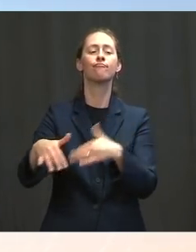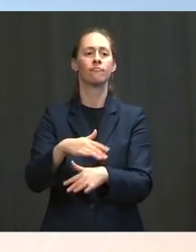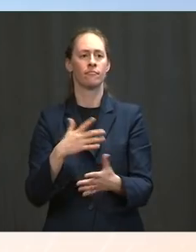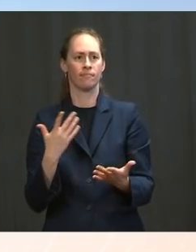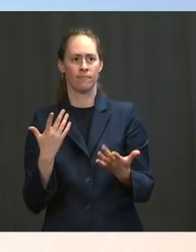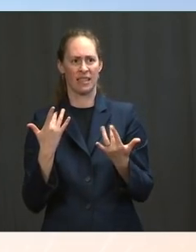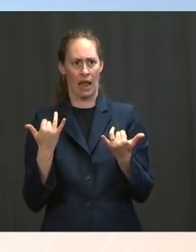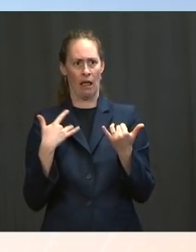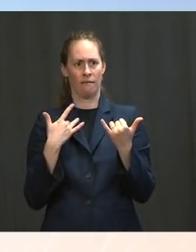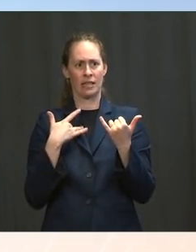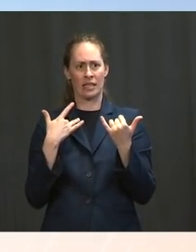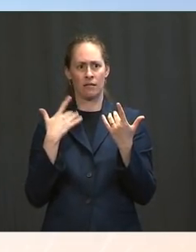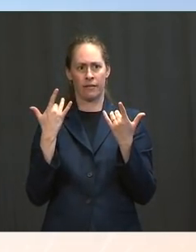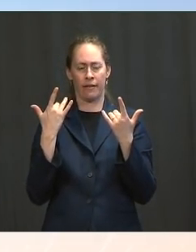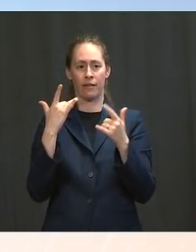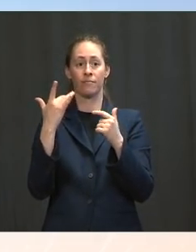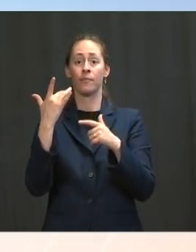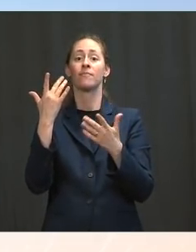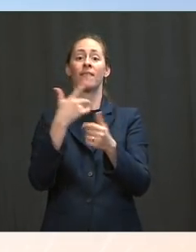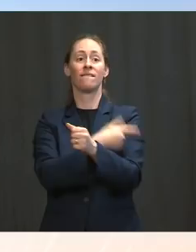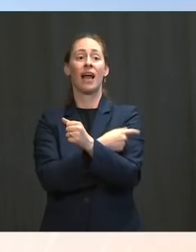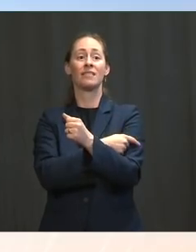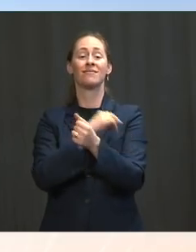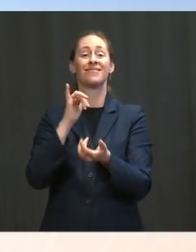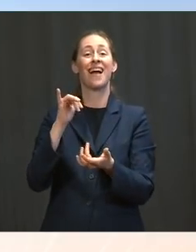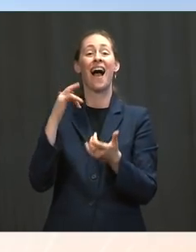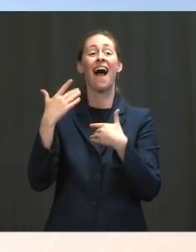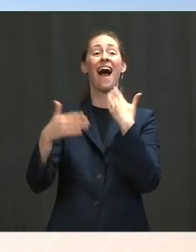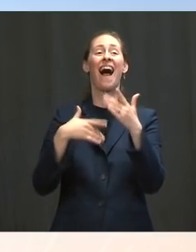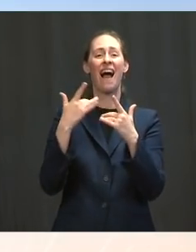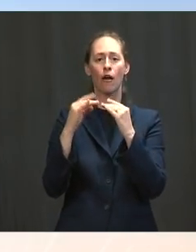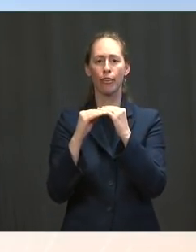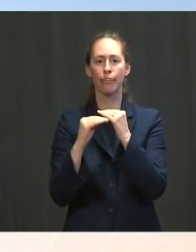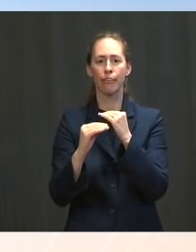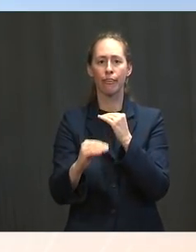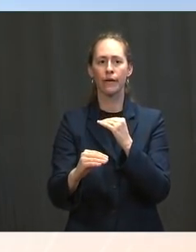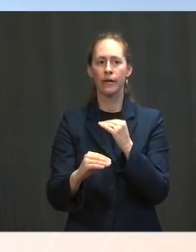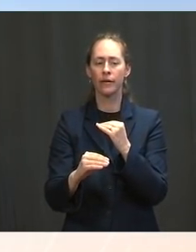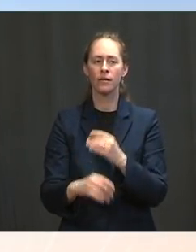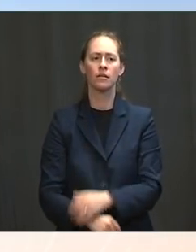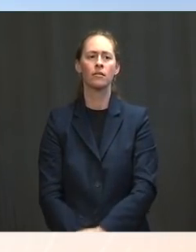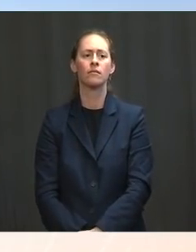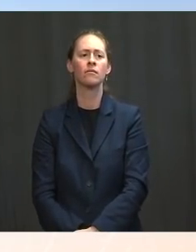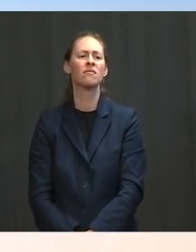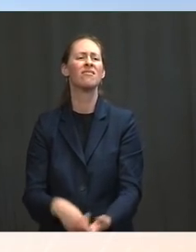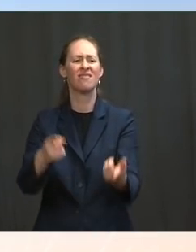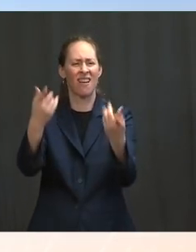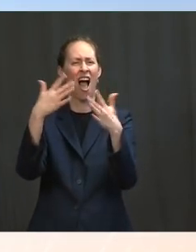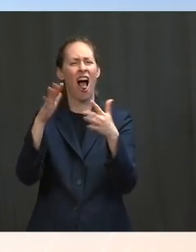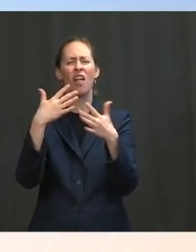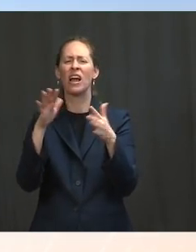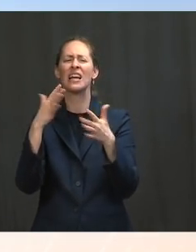Ms. Psaki: Well, we've always anticipated -- and we're already seeing this happen -- that some schools, universities, private schools,